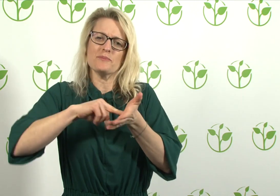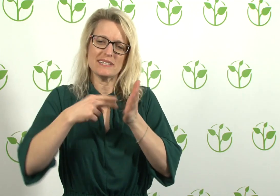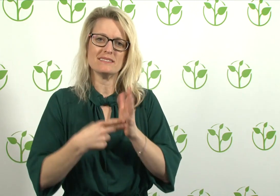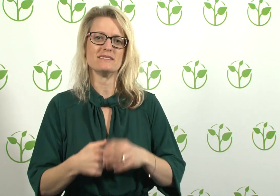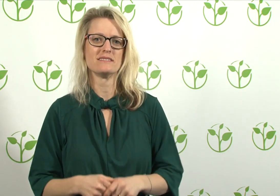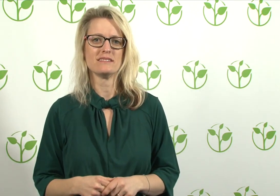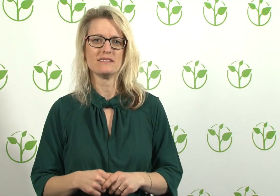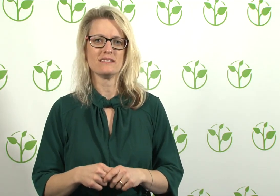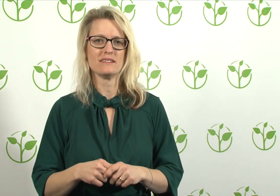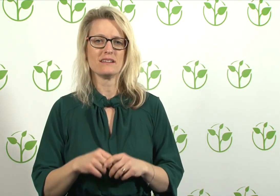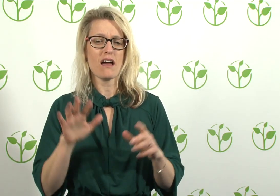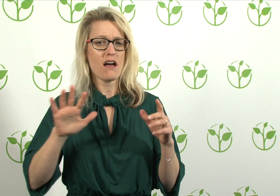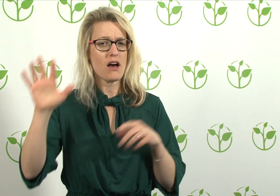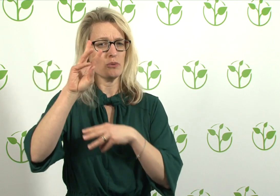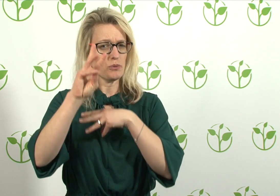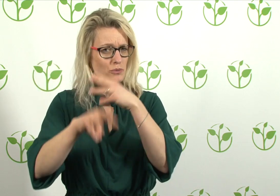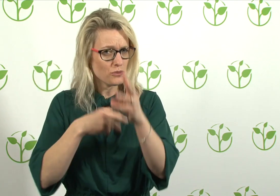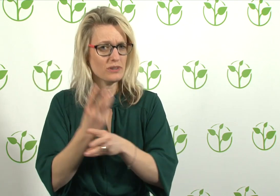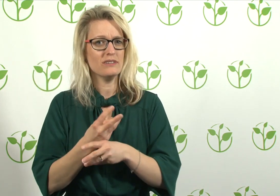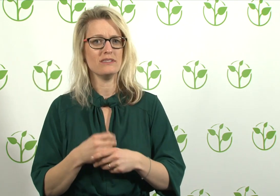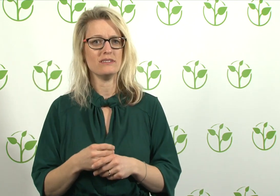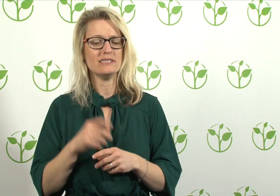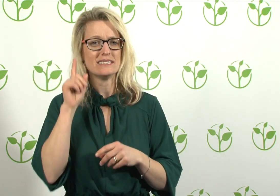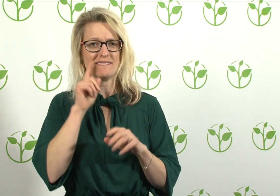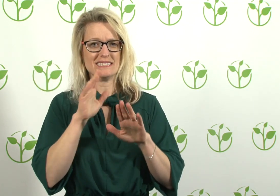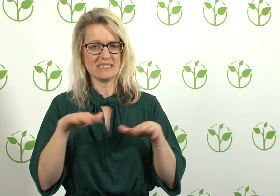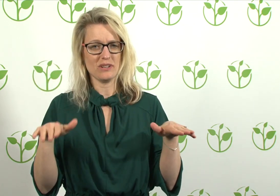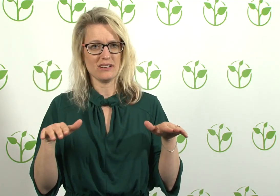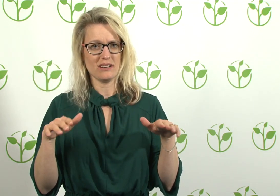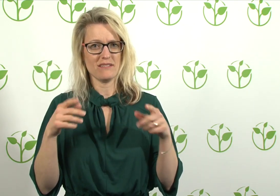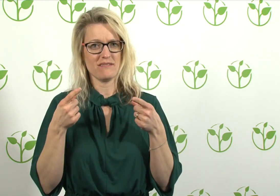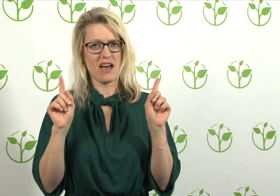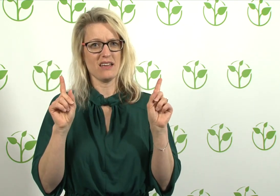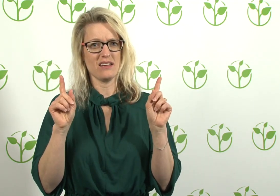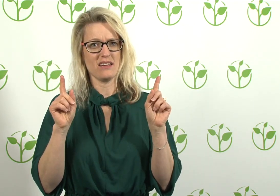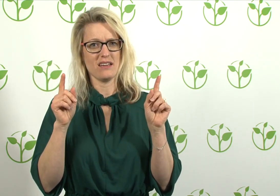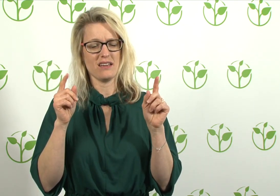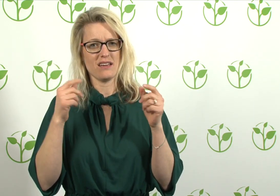Our VL2 Storybook Creator Project was recognized, which is truly an honour.